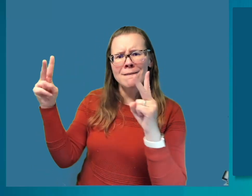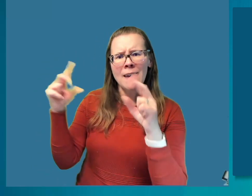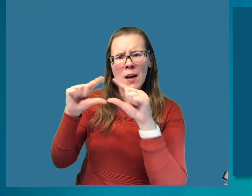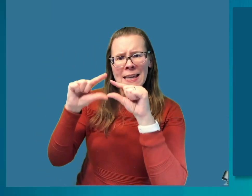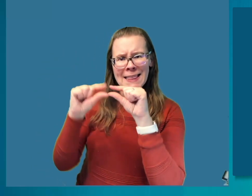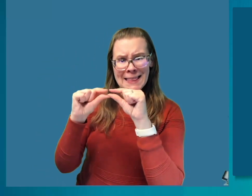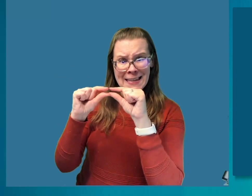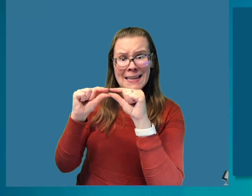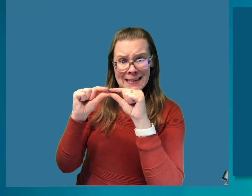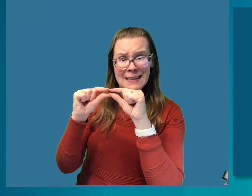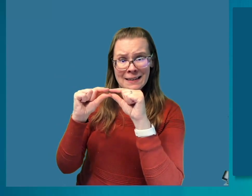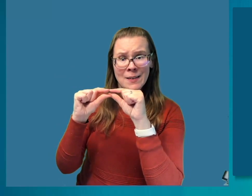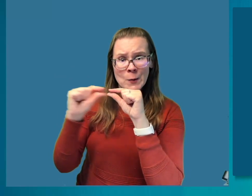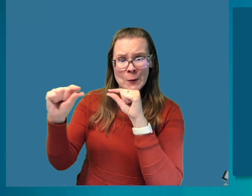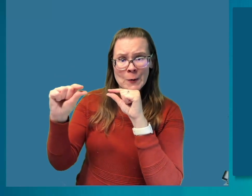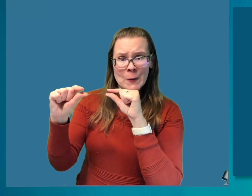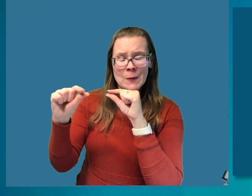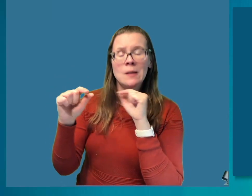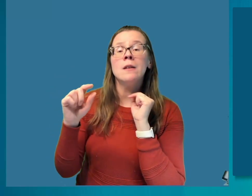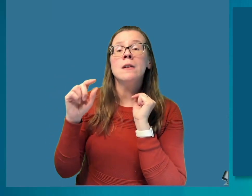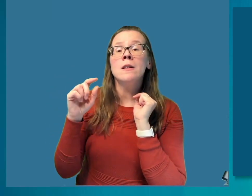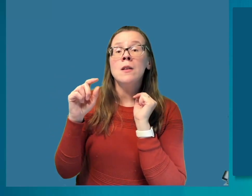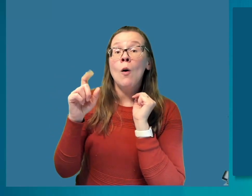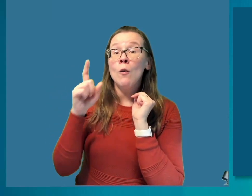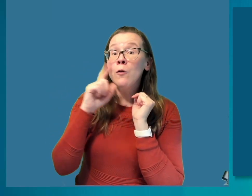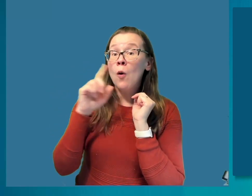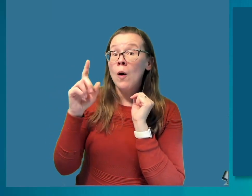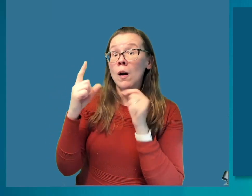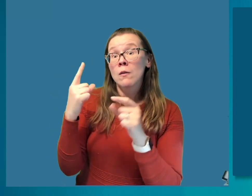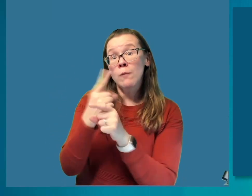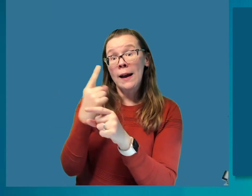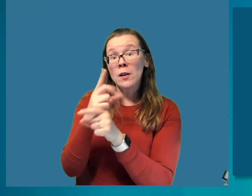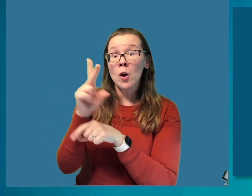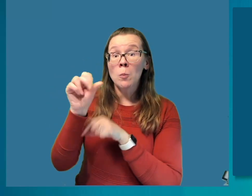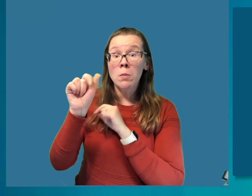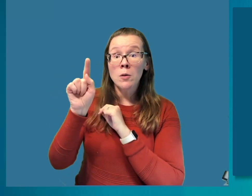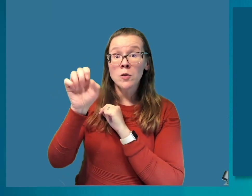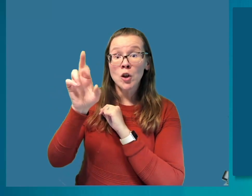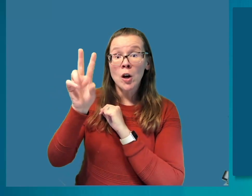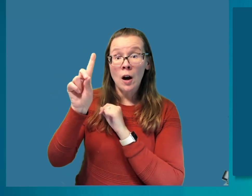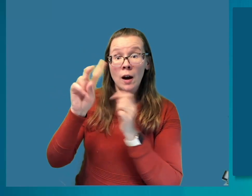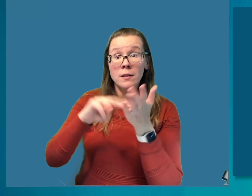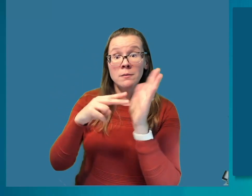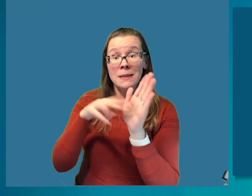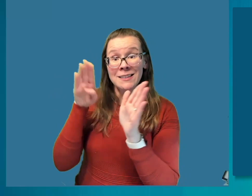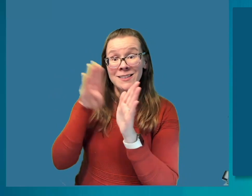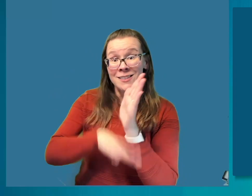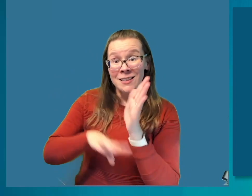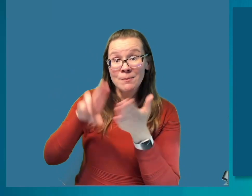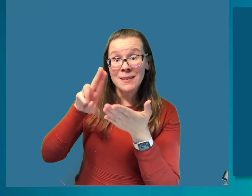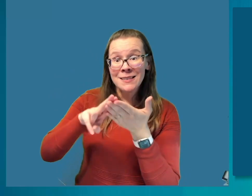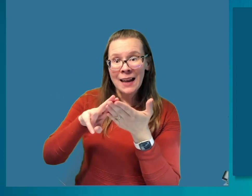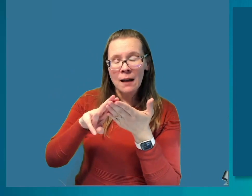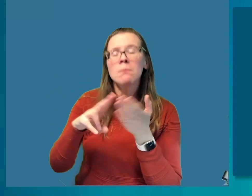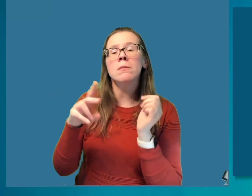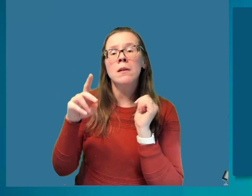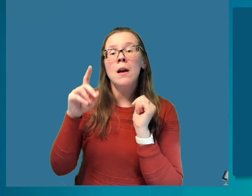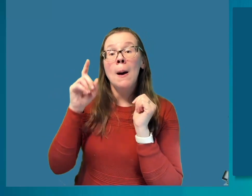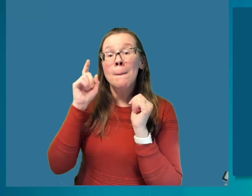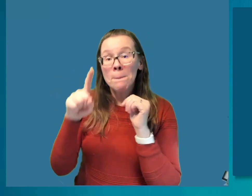So a general postcard, that the post office considers a postcard, is about 4 x 6 inches,